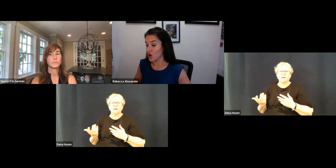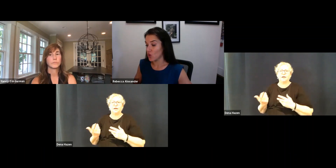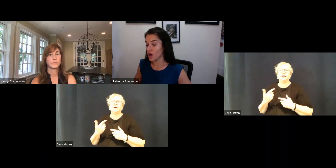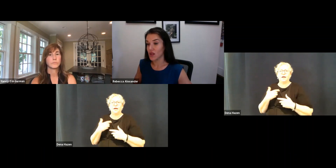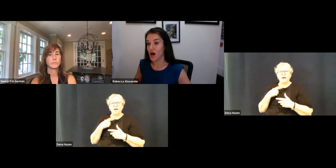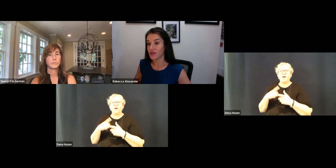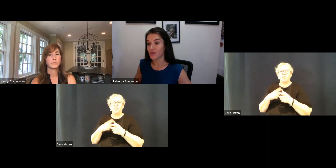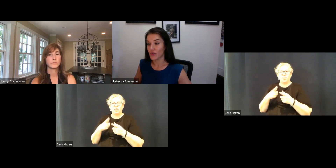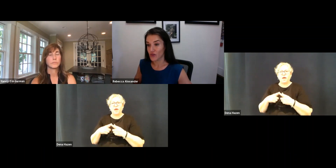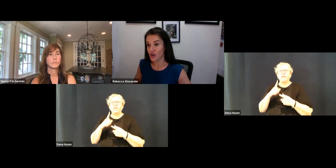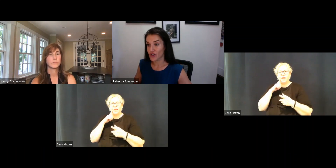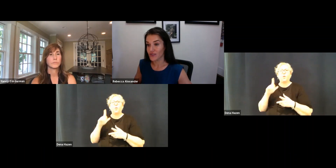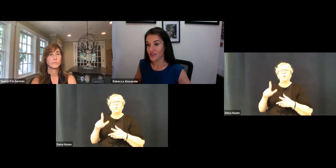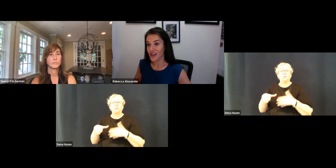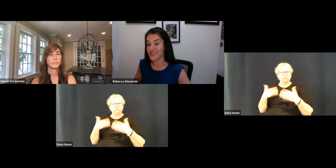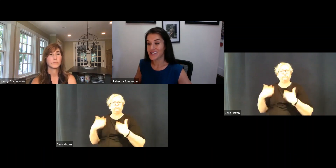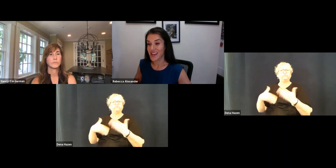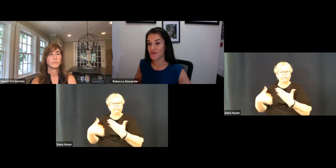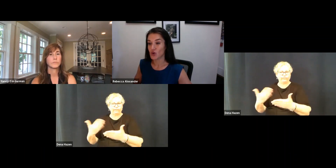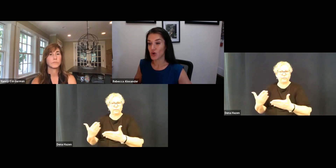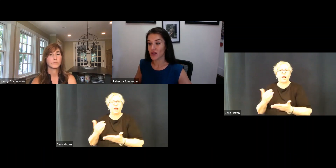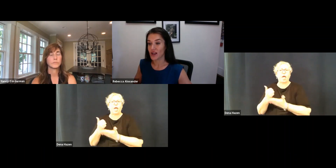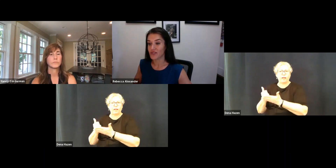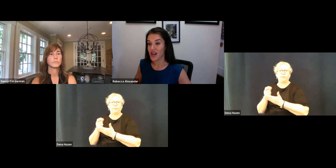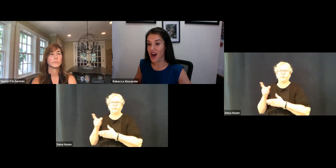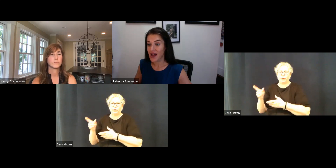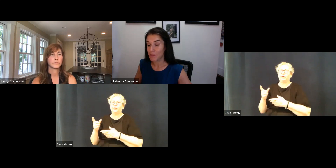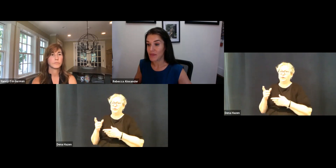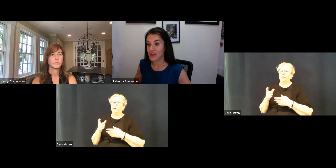go a lot further, and save you a lot of time,